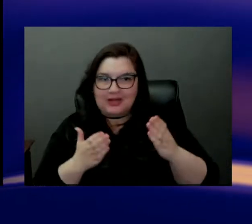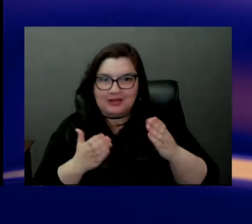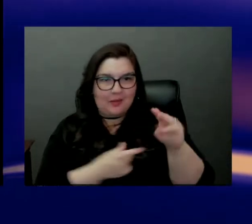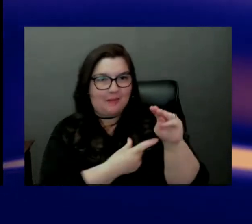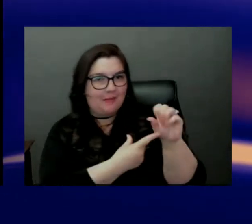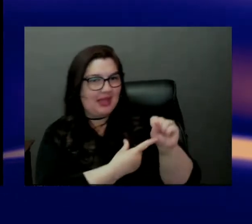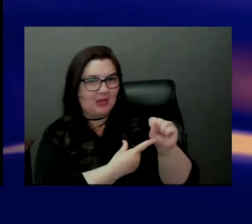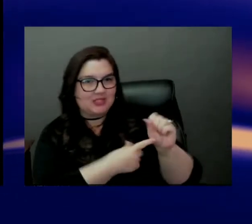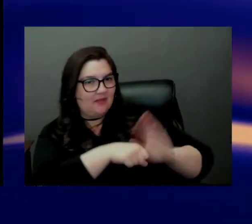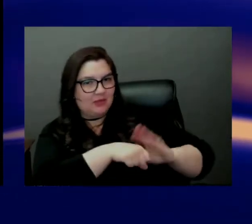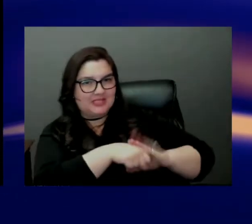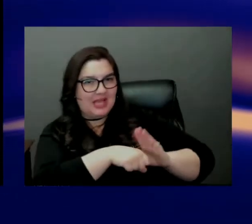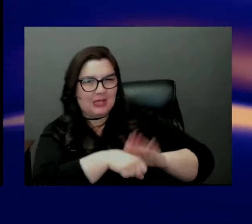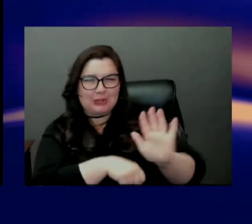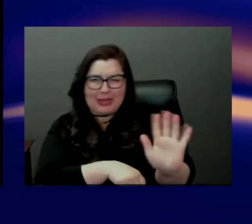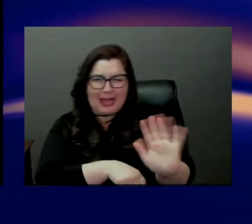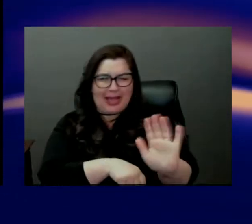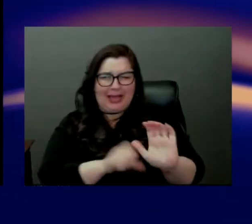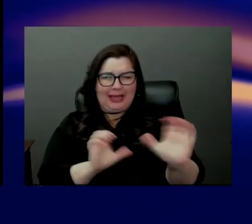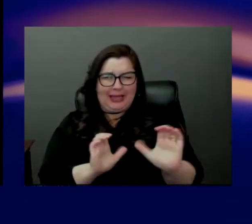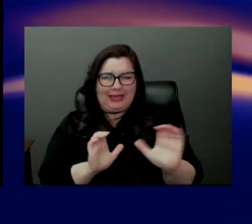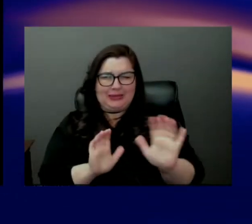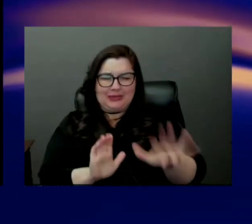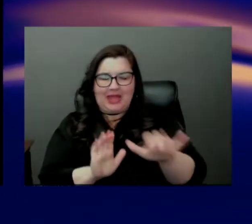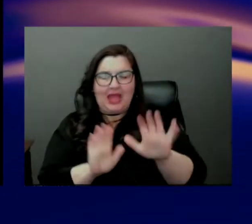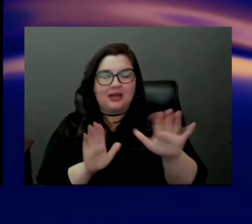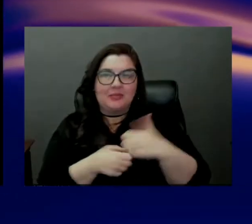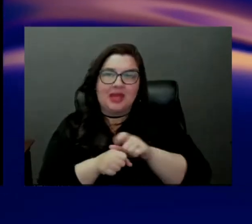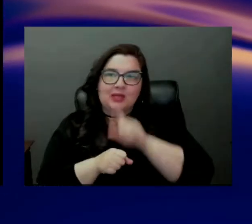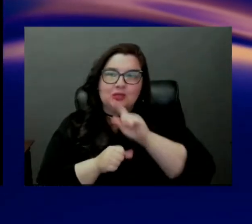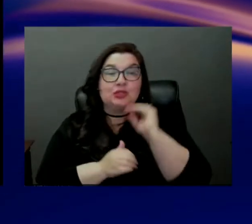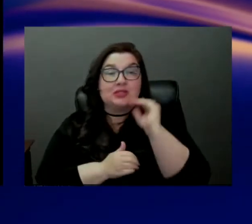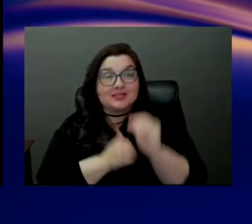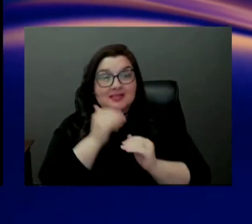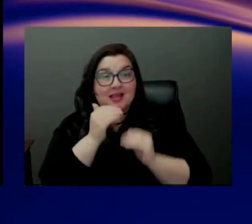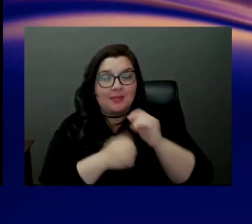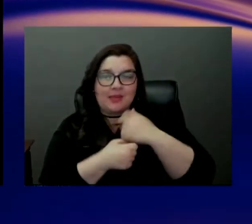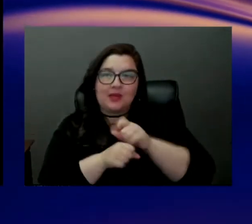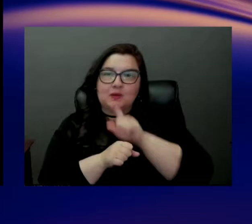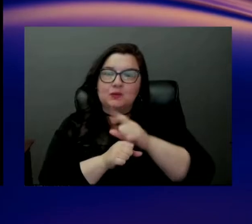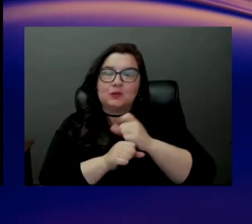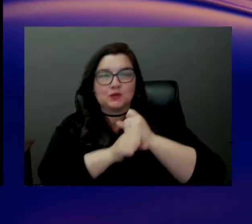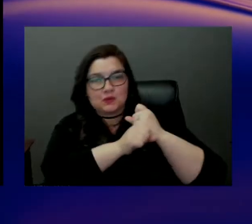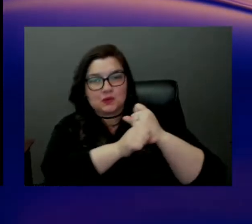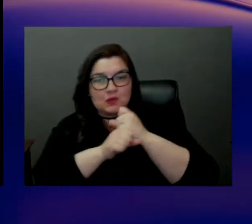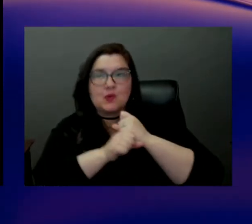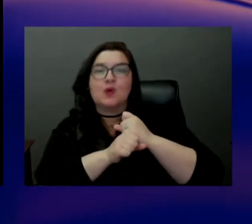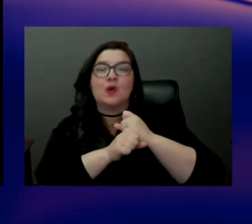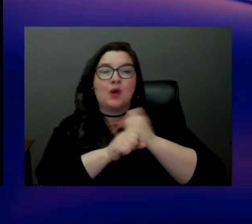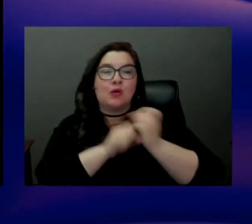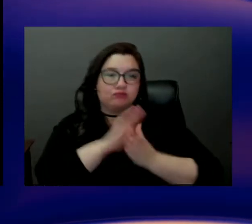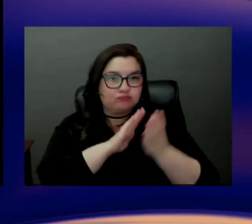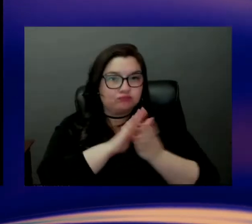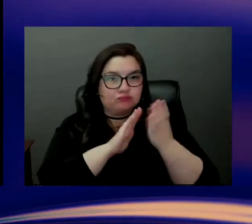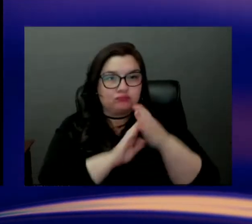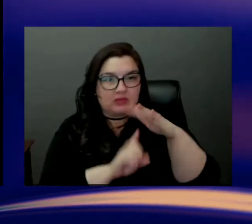So you really wanna do these steps to make sure that you're running a secure performant environment. So what we can do is we can actually do some of the things